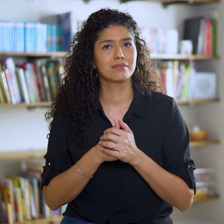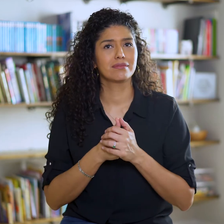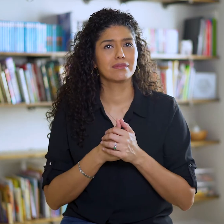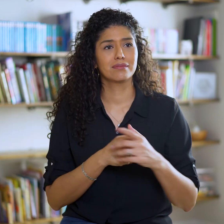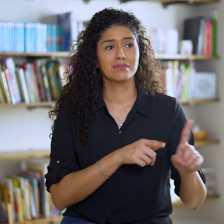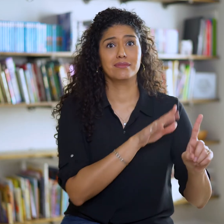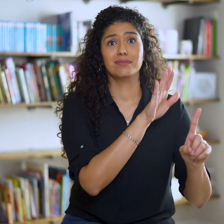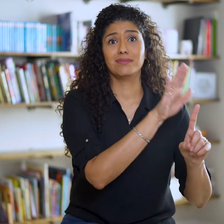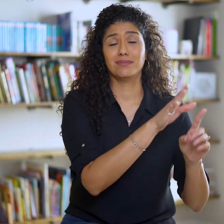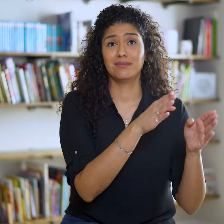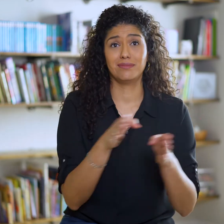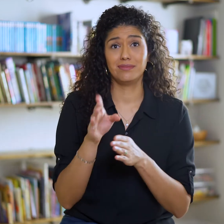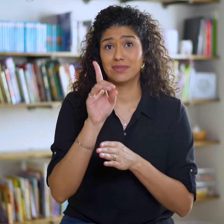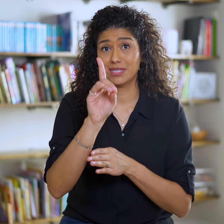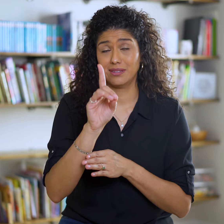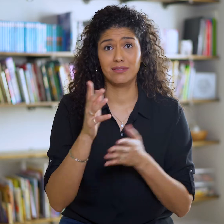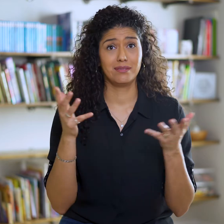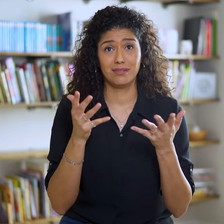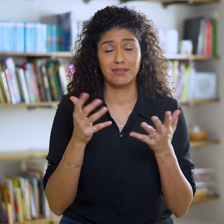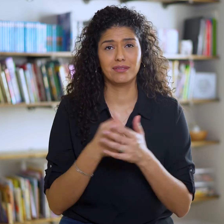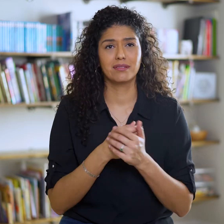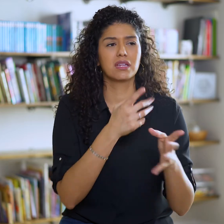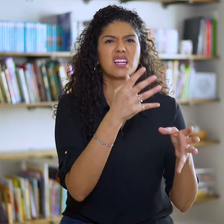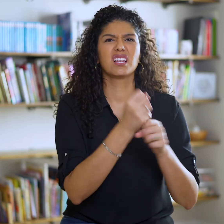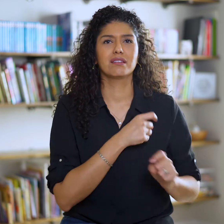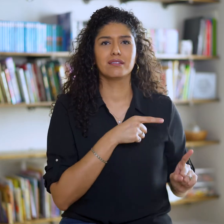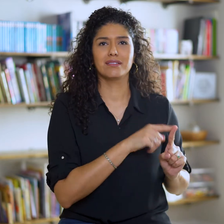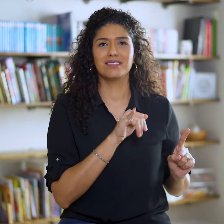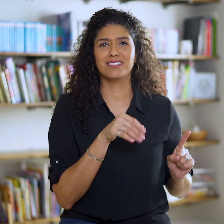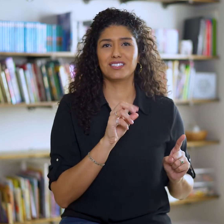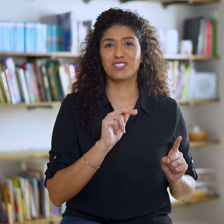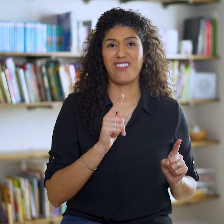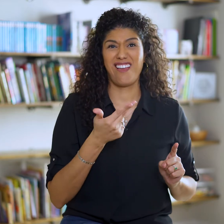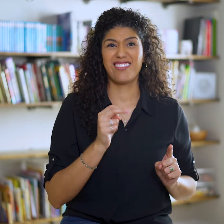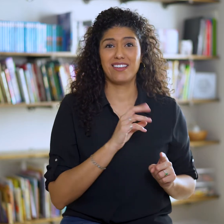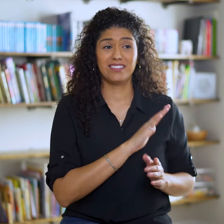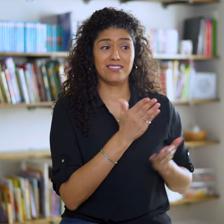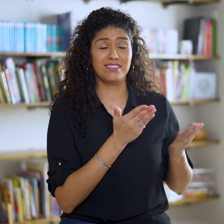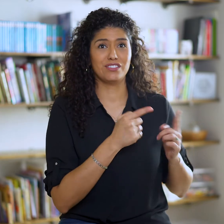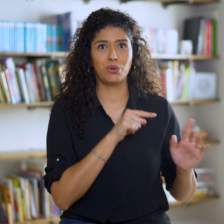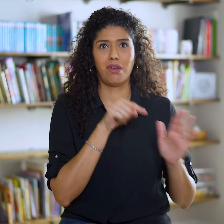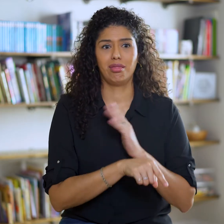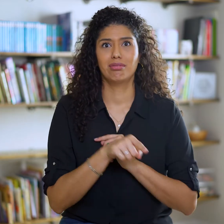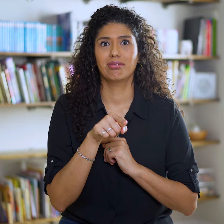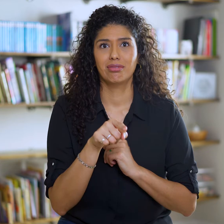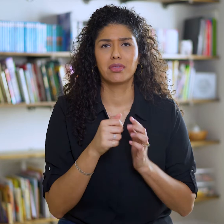Plan D is to get Jonathan and his servants to kill David.